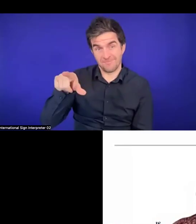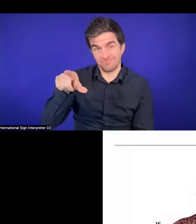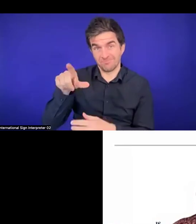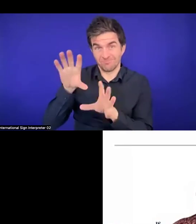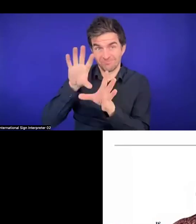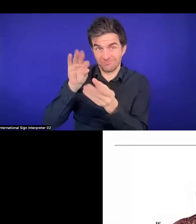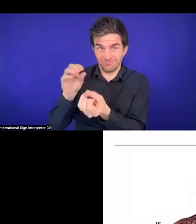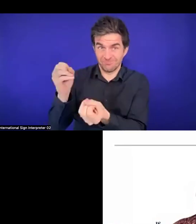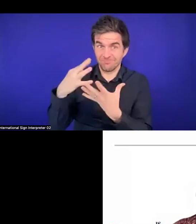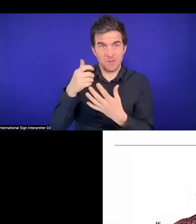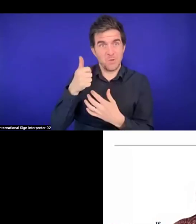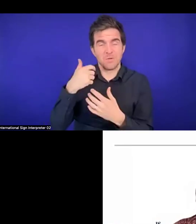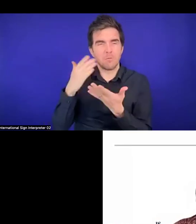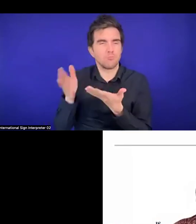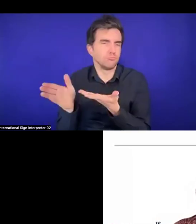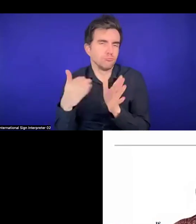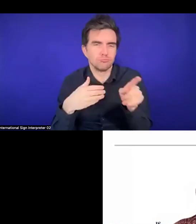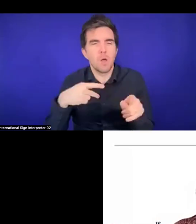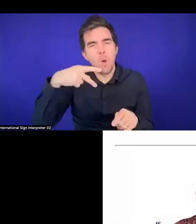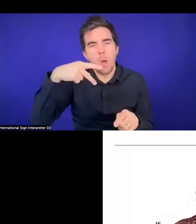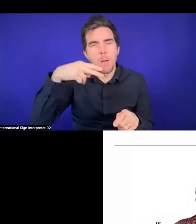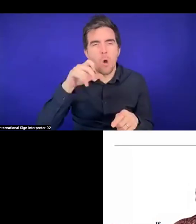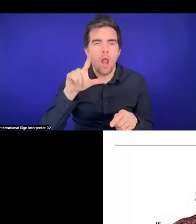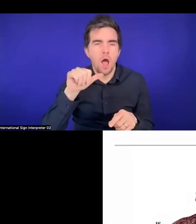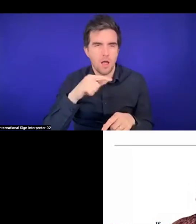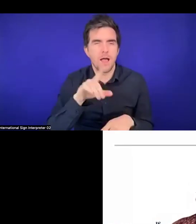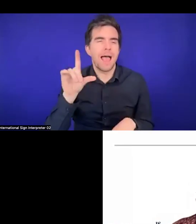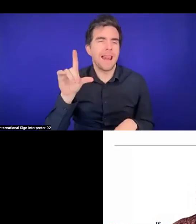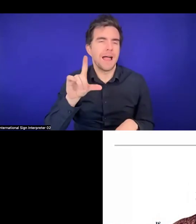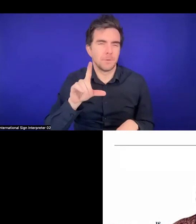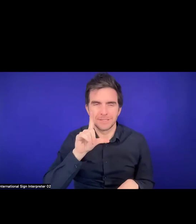to Paula in Lisbon to talk about your areas of interest. Over to you.